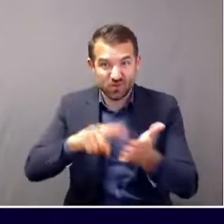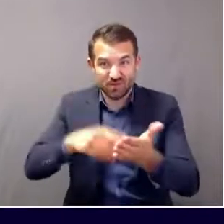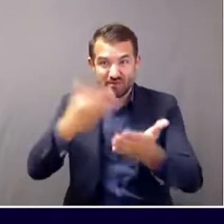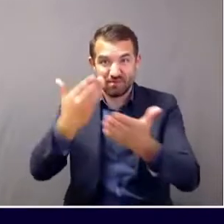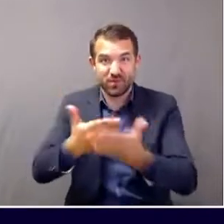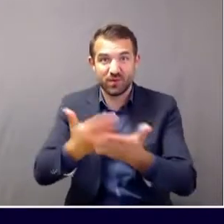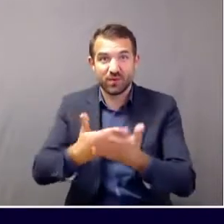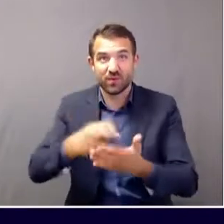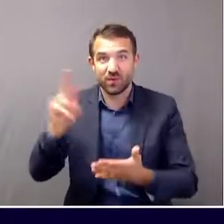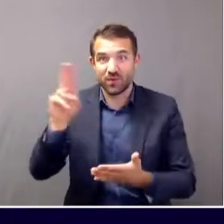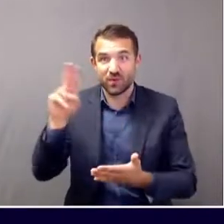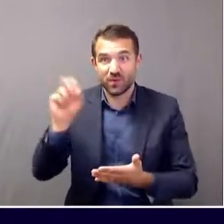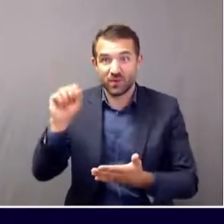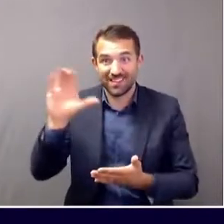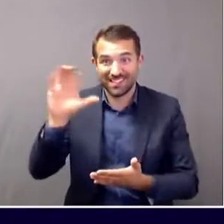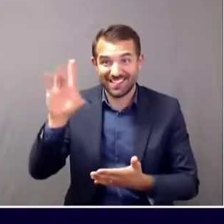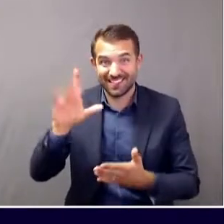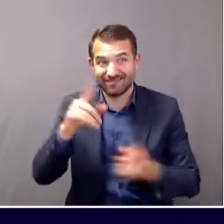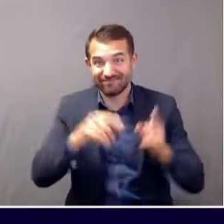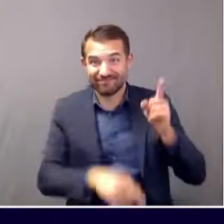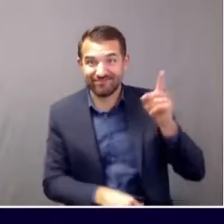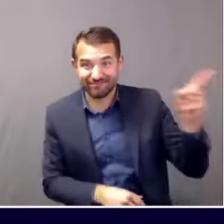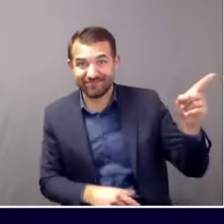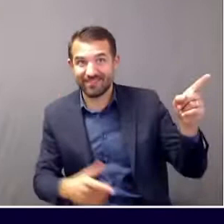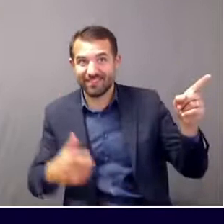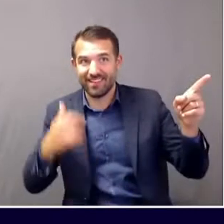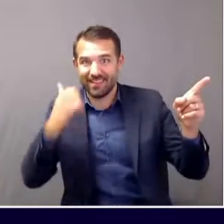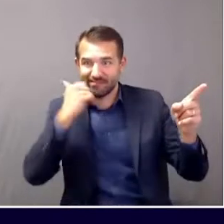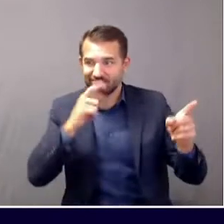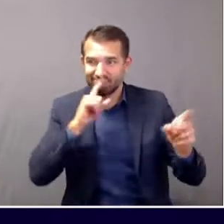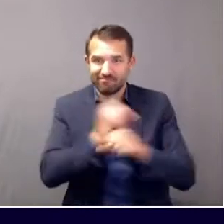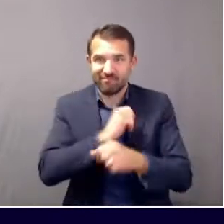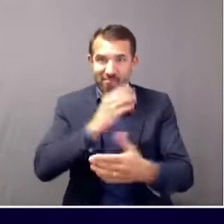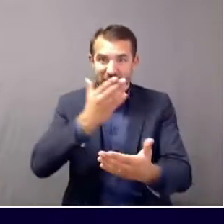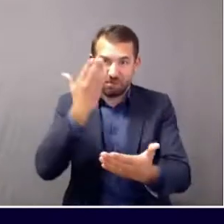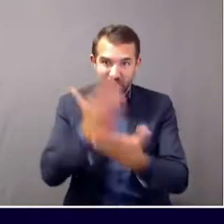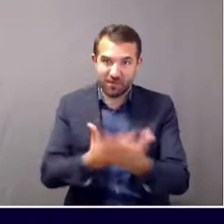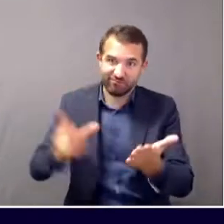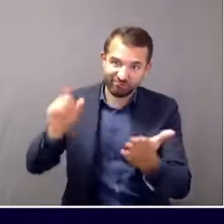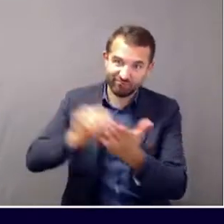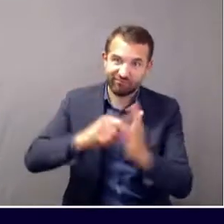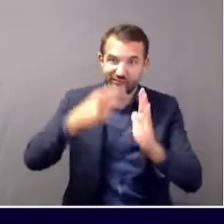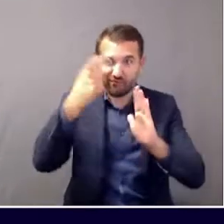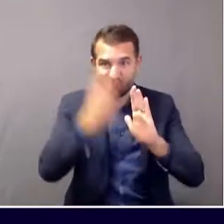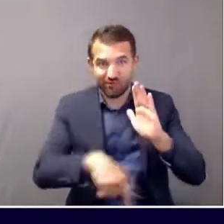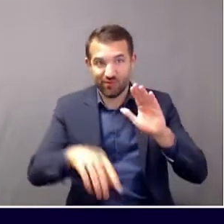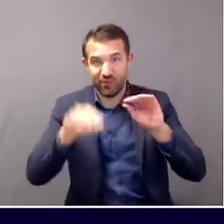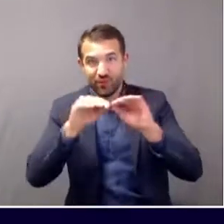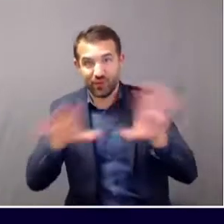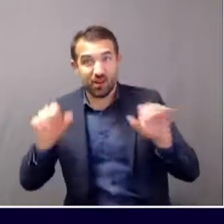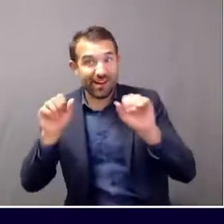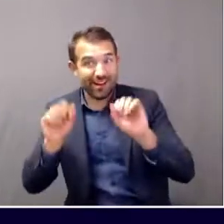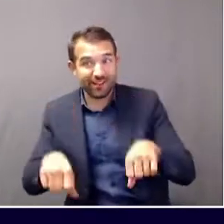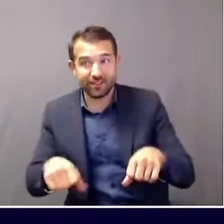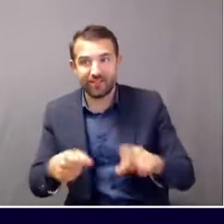and published has shown that can